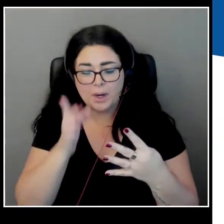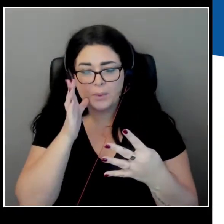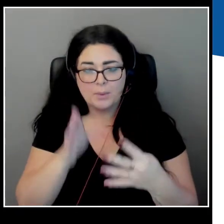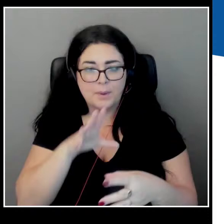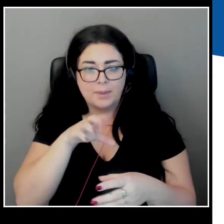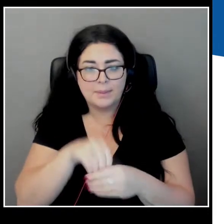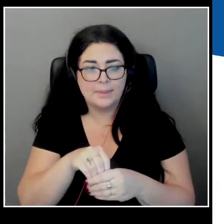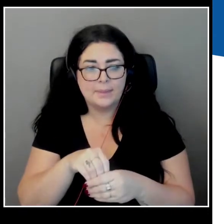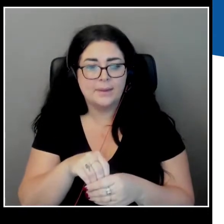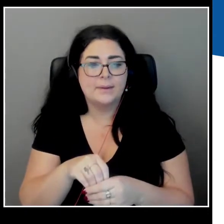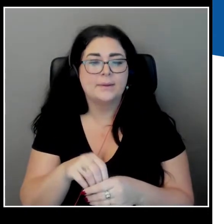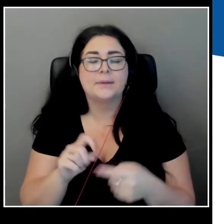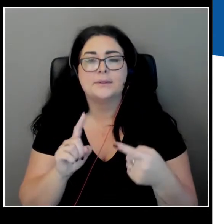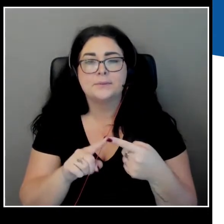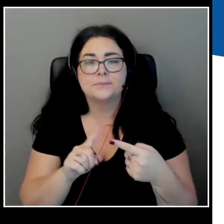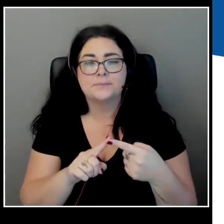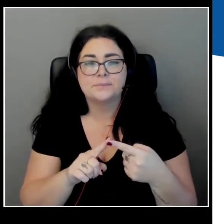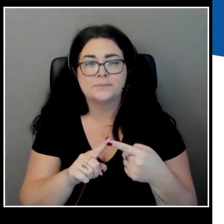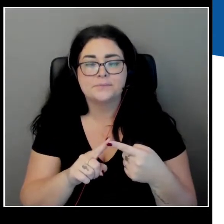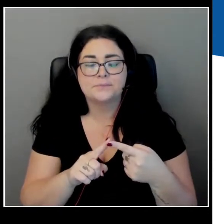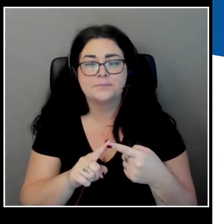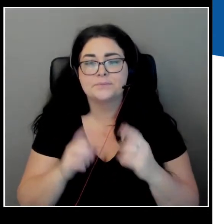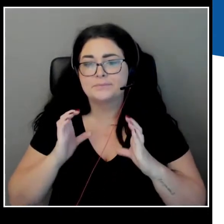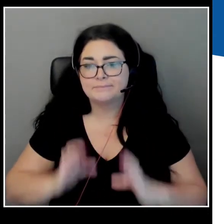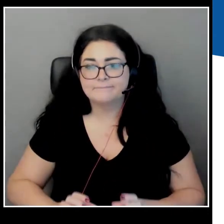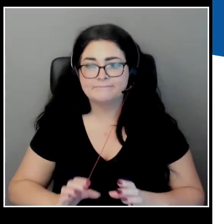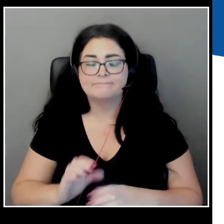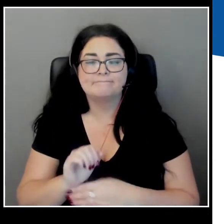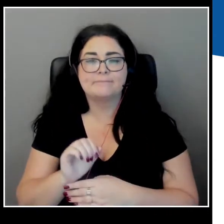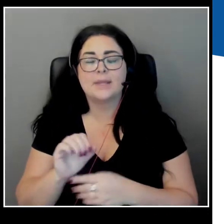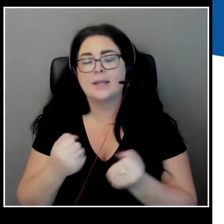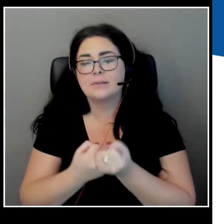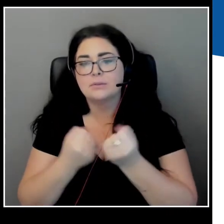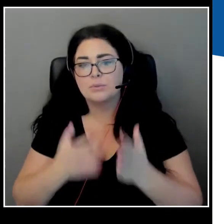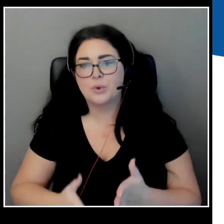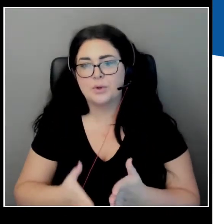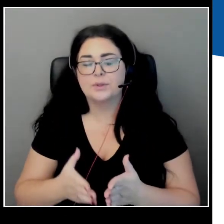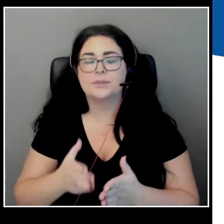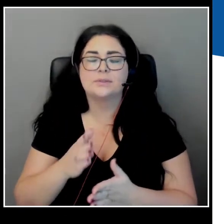One - our customers and stakeholders by ensuring capacity and service